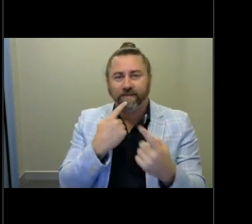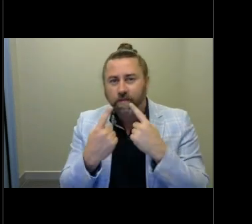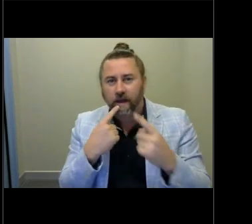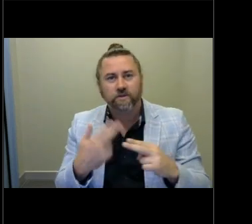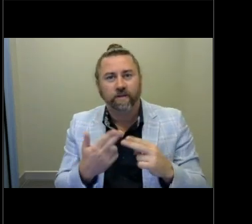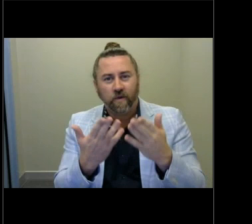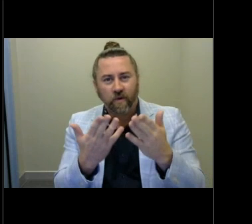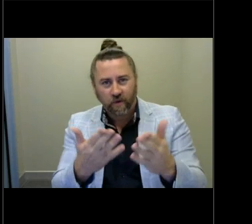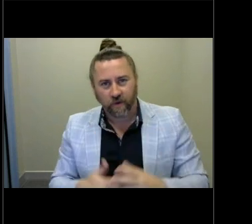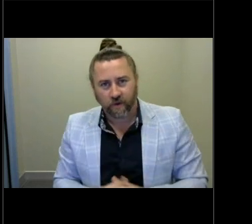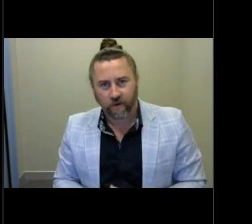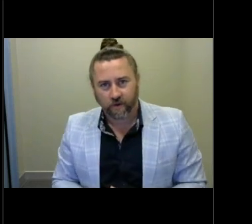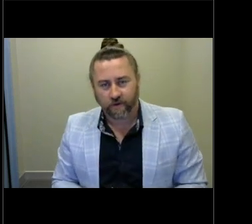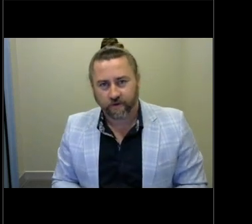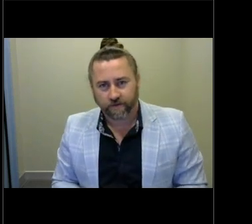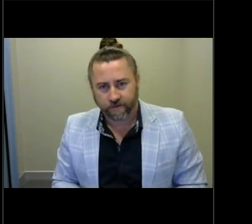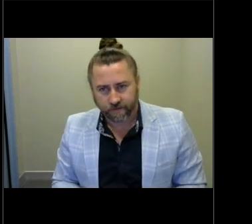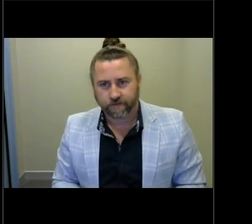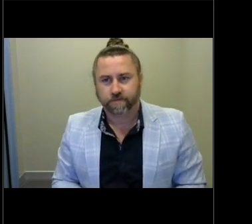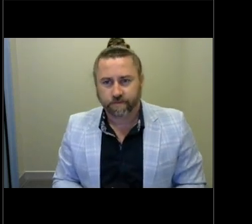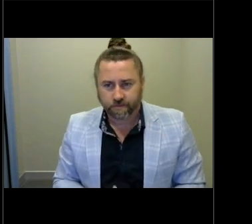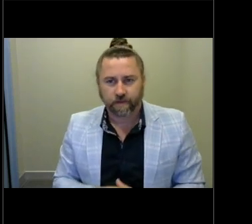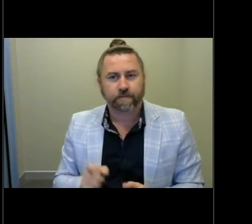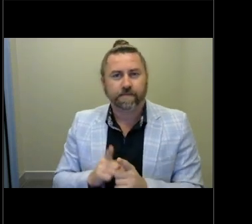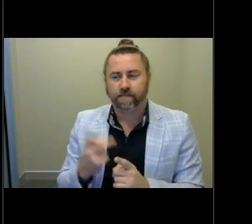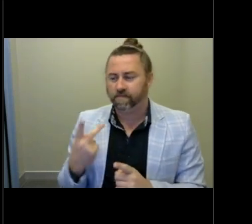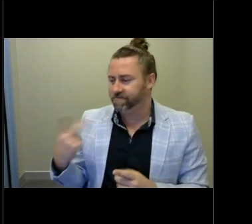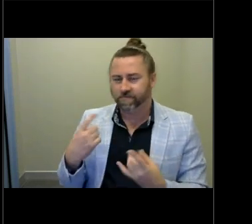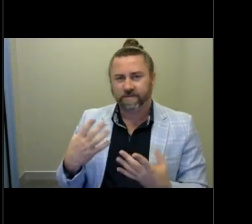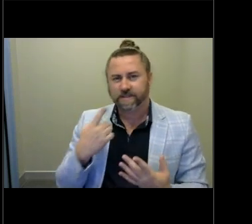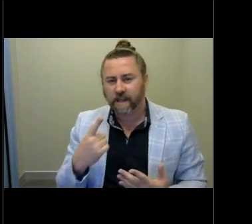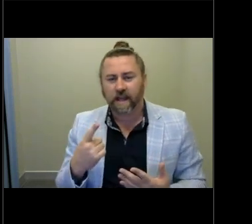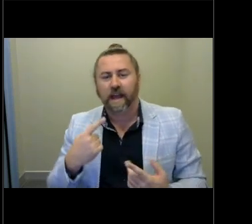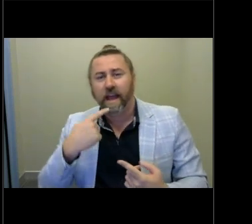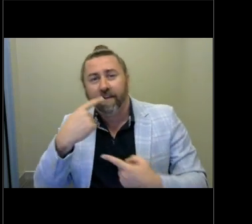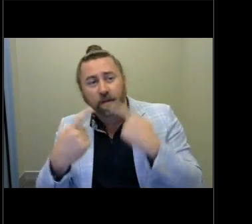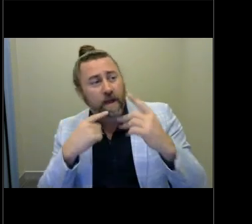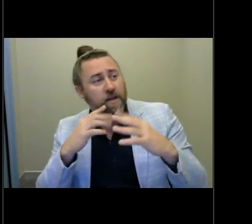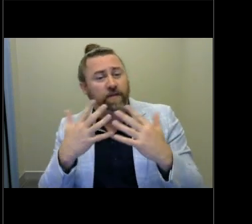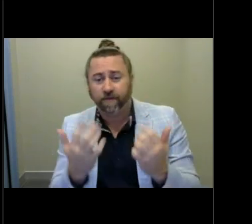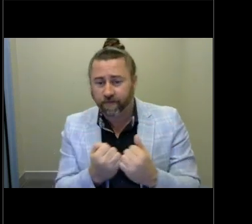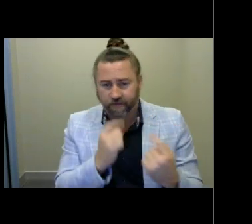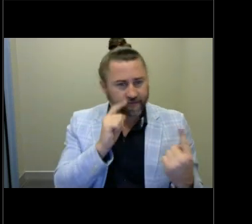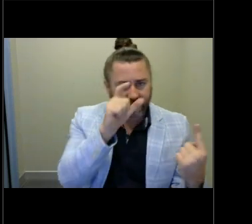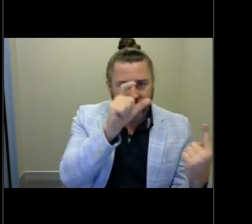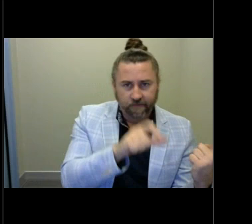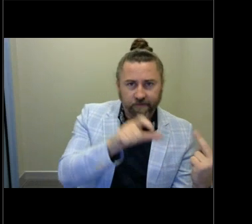Like I said and like Katherine said, a lot of these resources all three of these resources are attached as handouts.